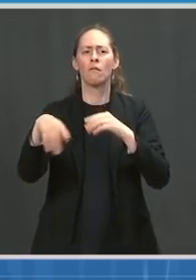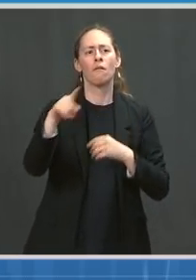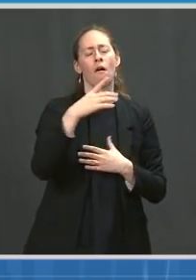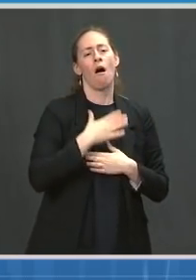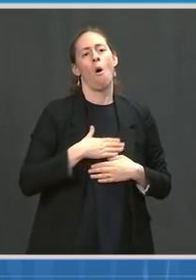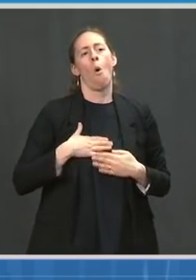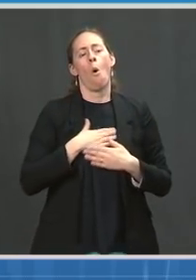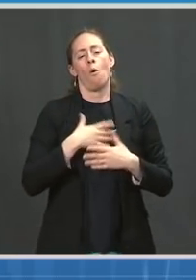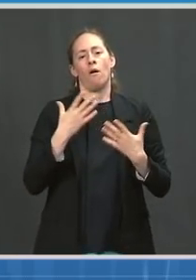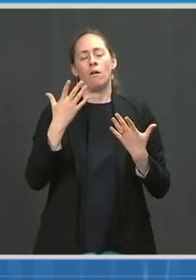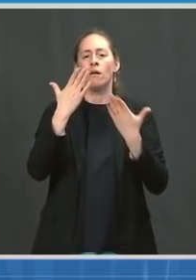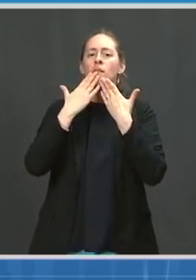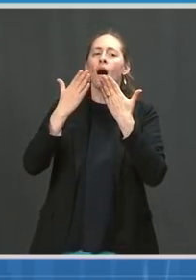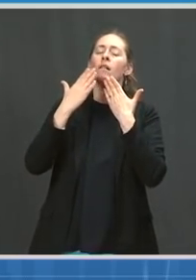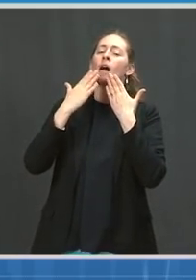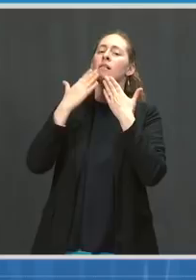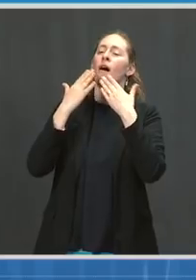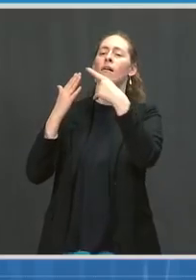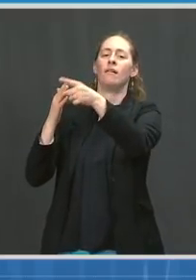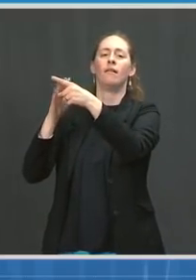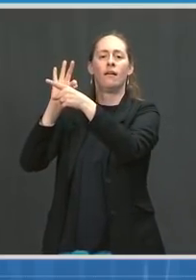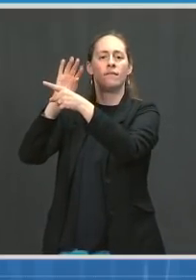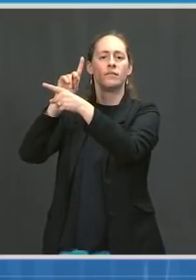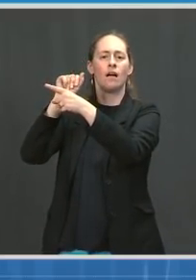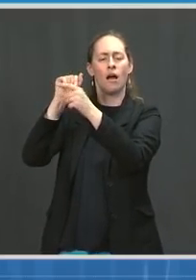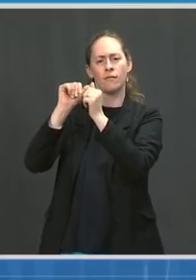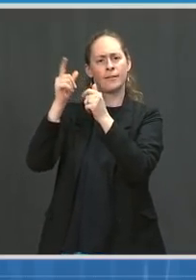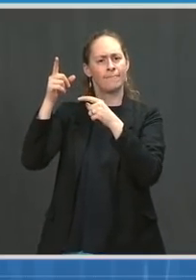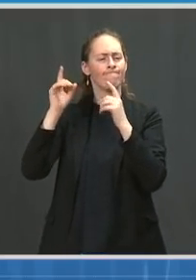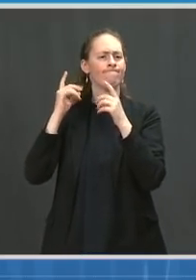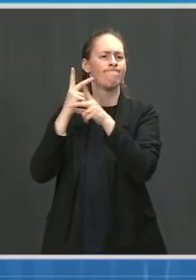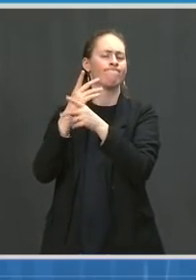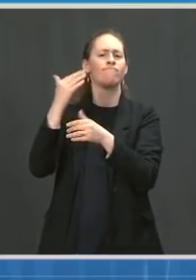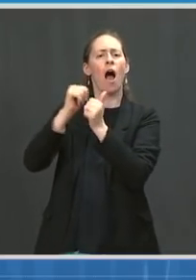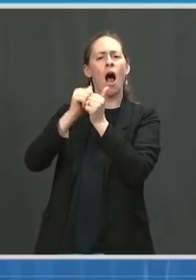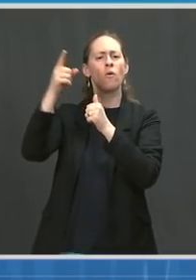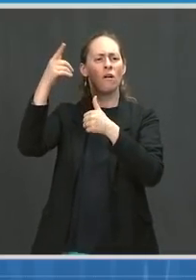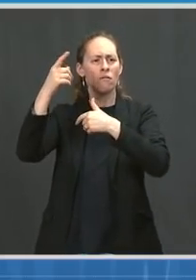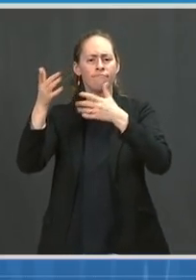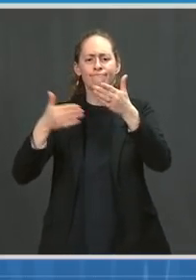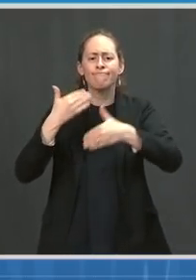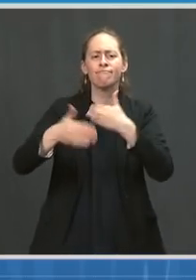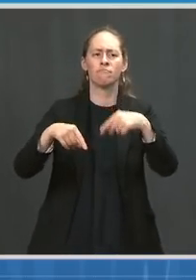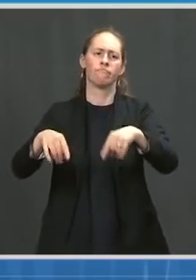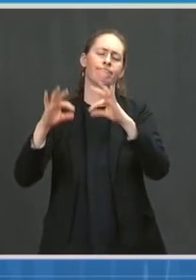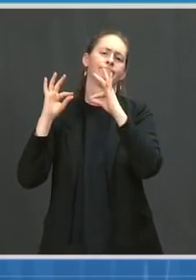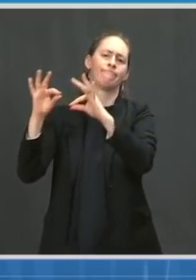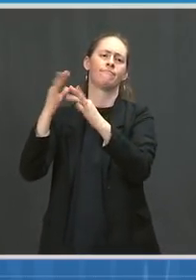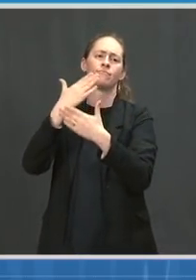are handling this situation with J&J. And that's, in fact, helping them to build confidence at the local level.